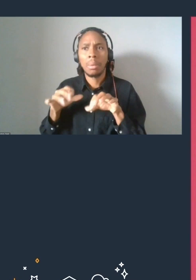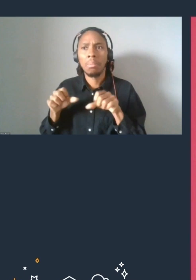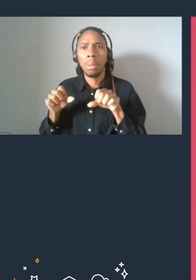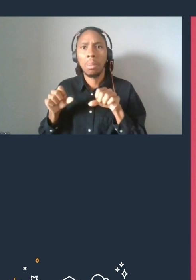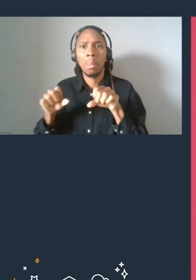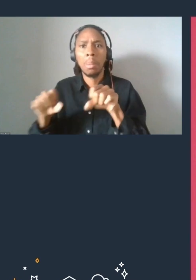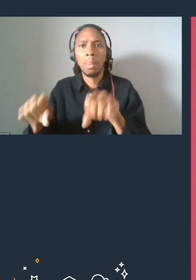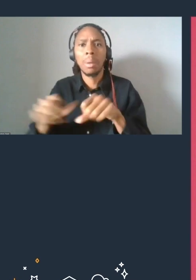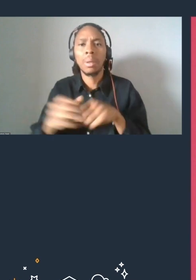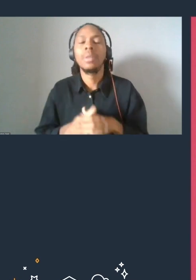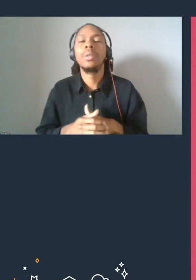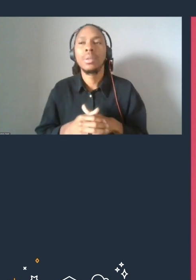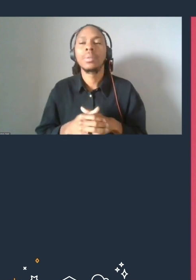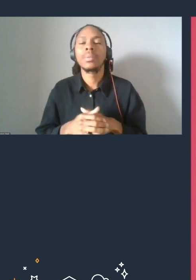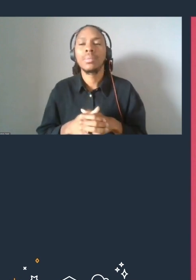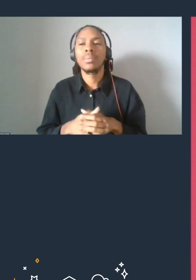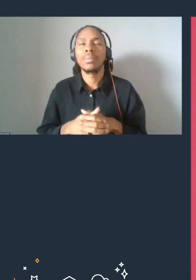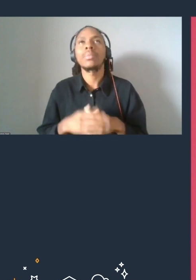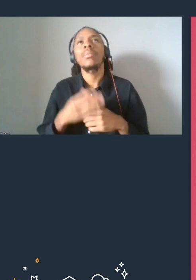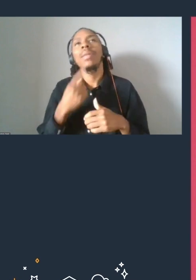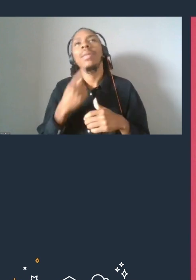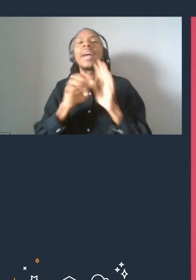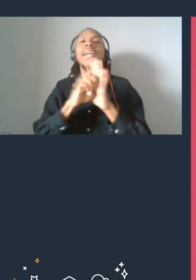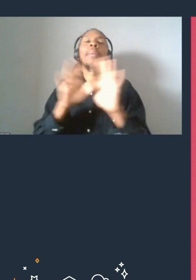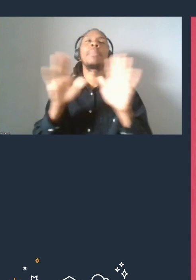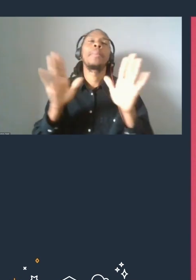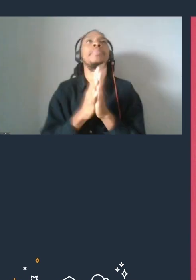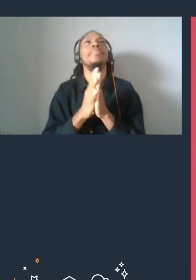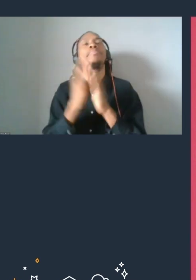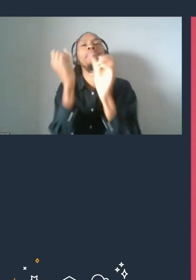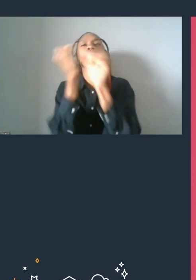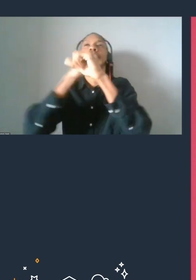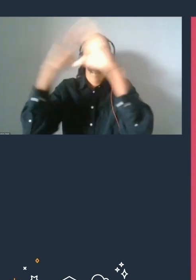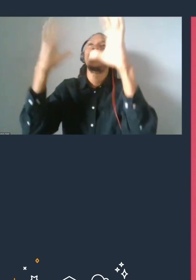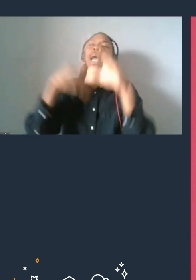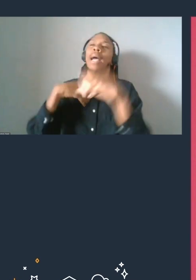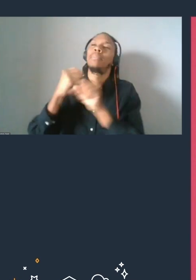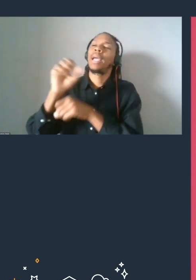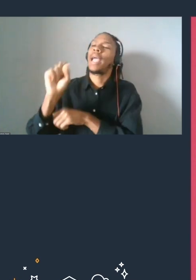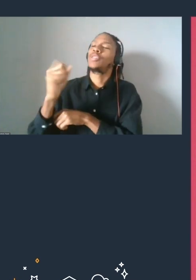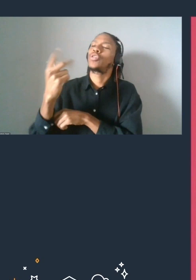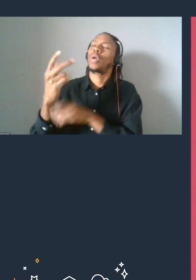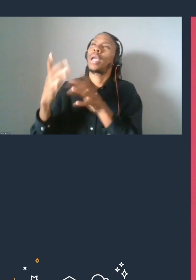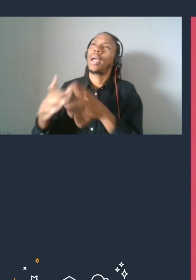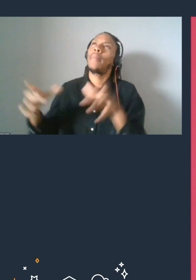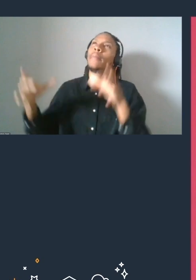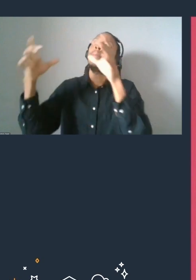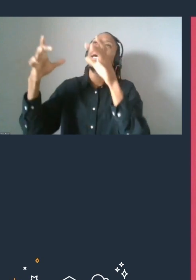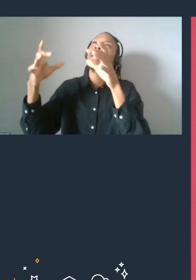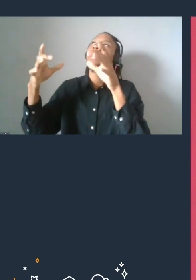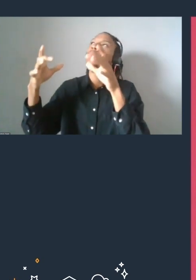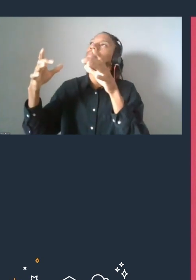so let's say I created an S3 bucket sometime over the last 16 years.